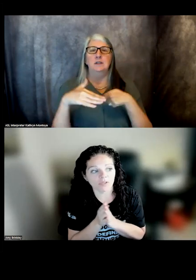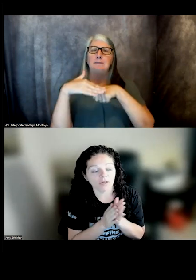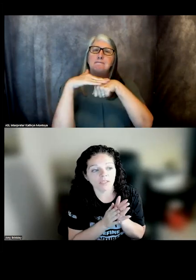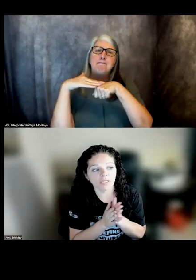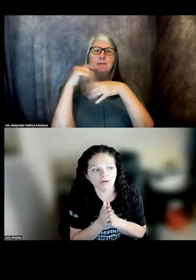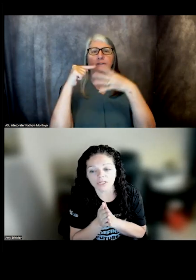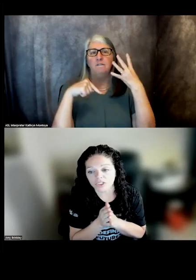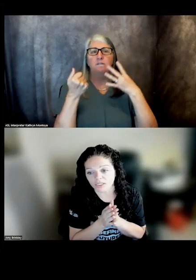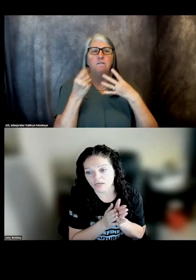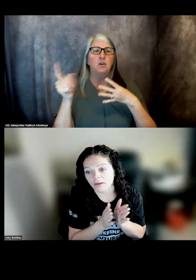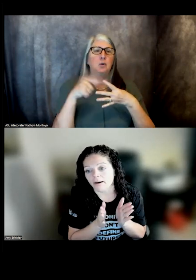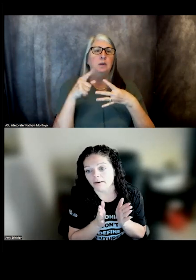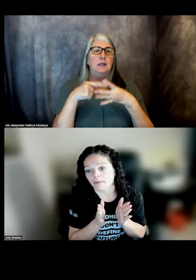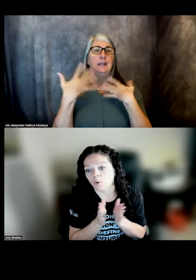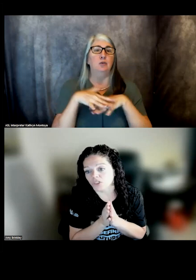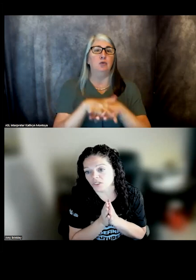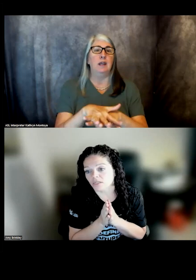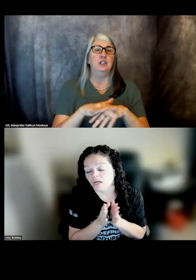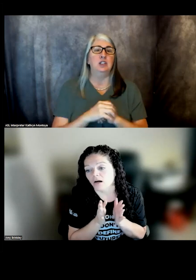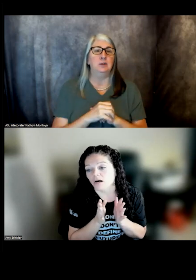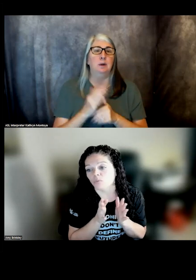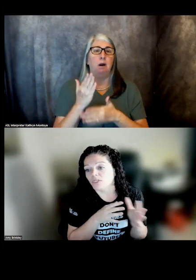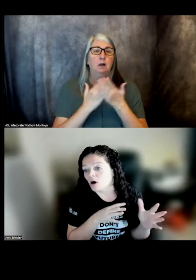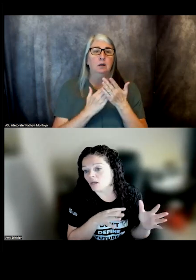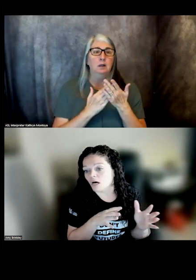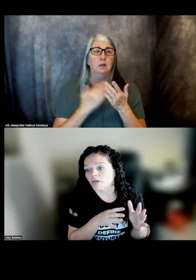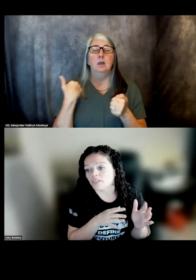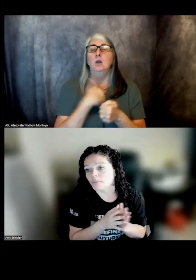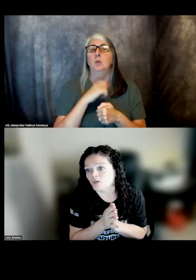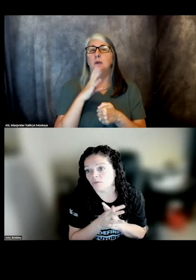SO IN THE INTEGRATION PORTION, WE TALK ABOUT DEMONSTRATING